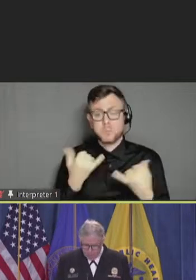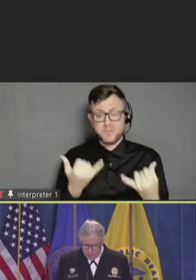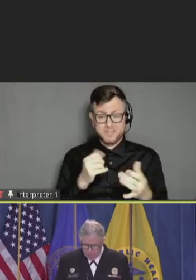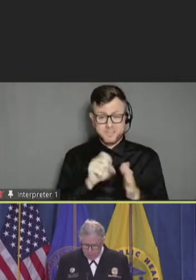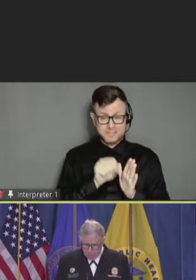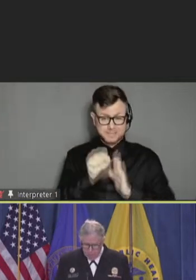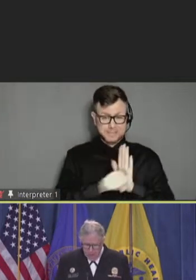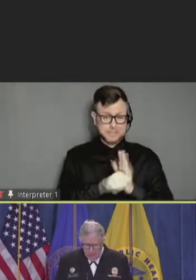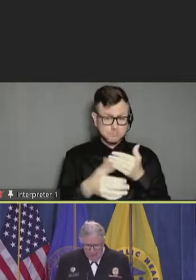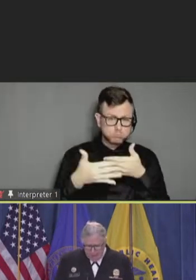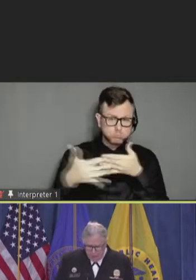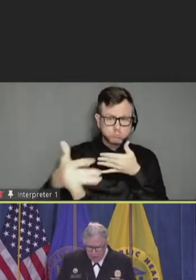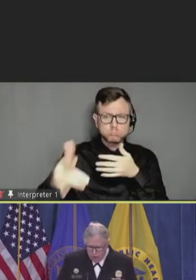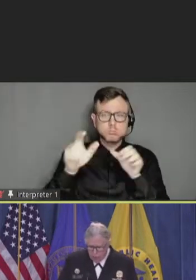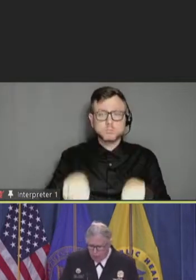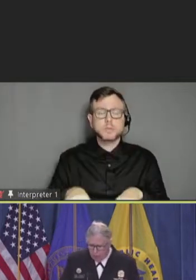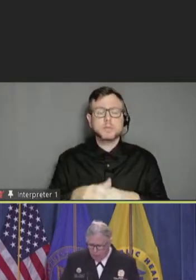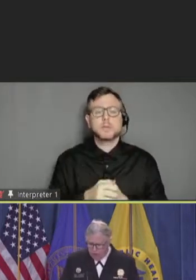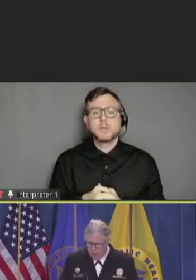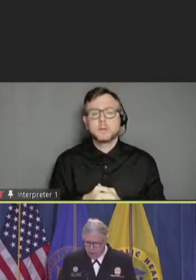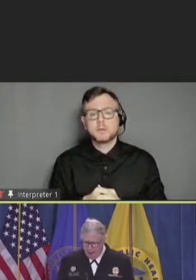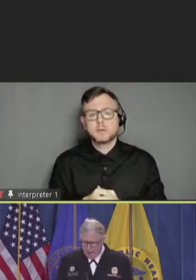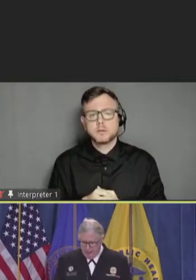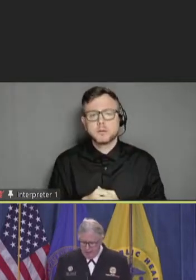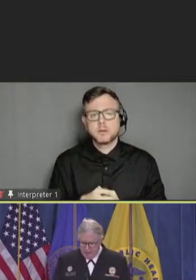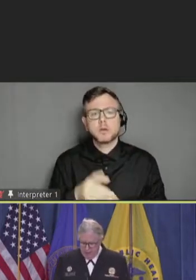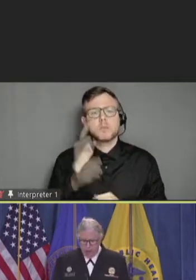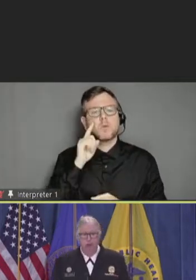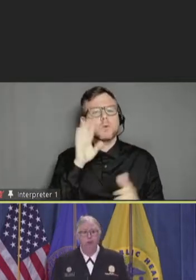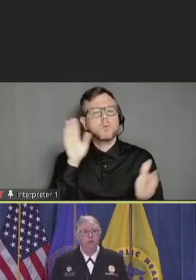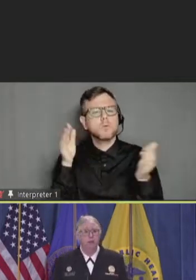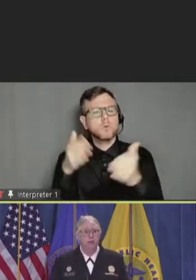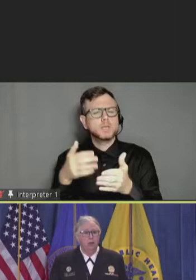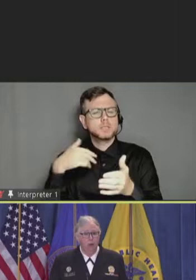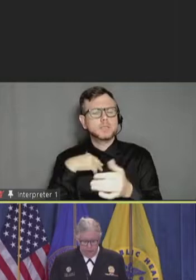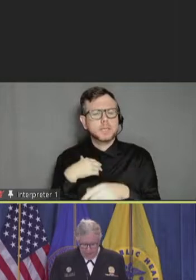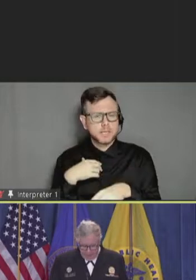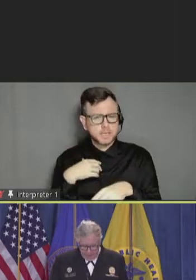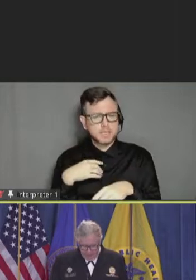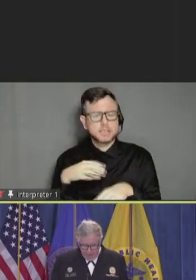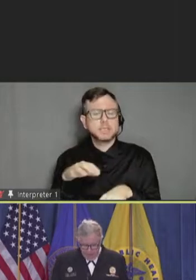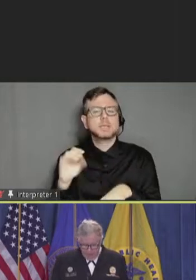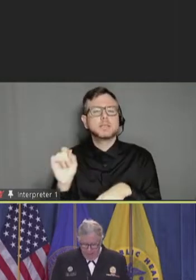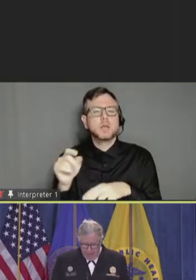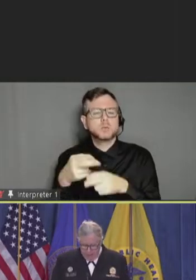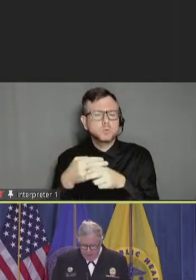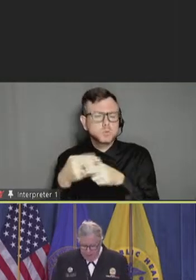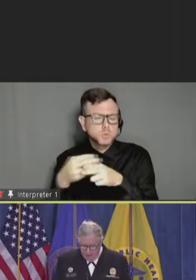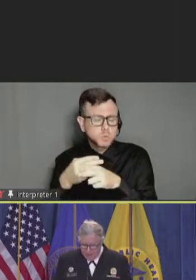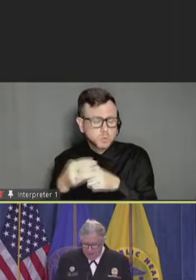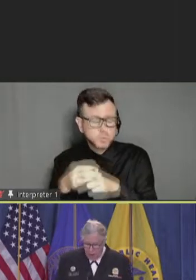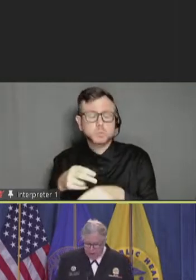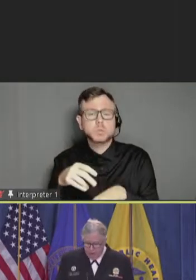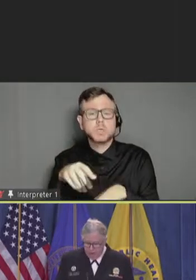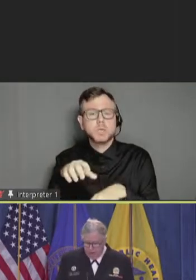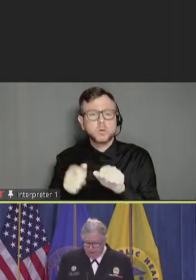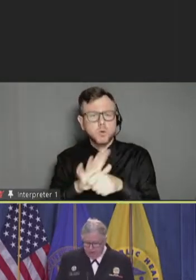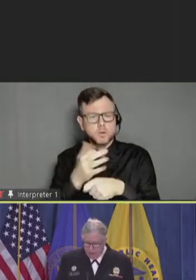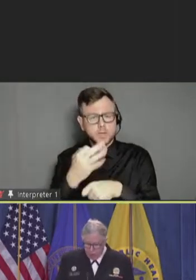In addition to our focus on protecting against acute COVID-19, HHS is also invested in learning